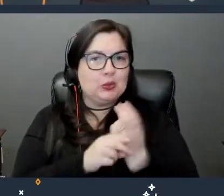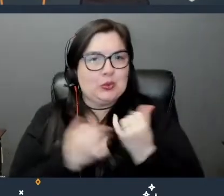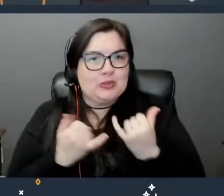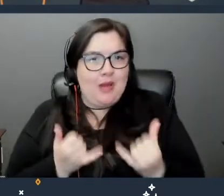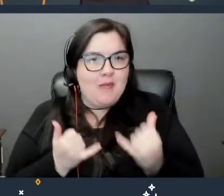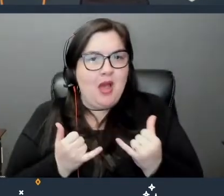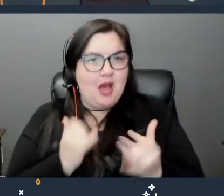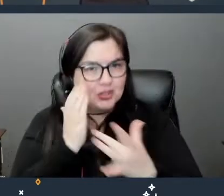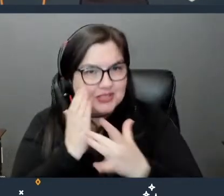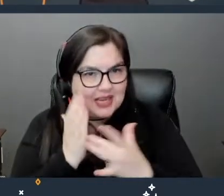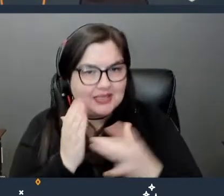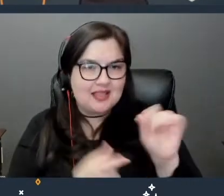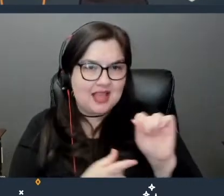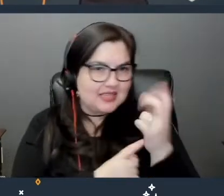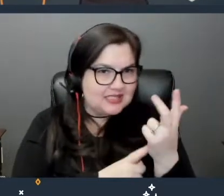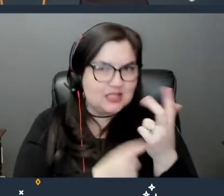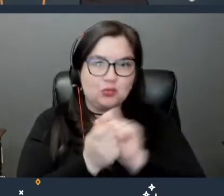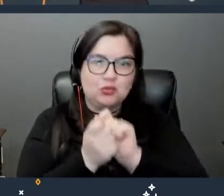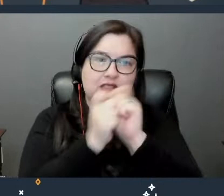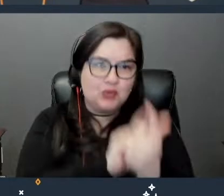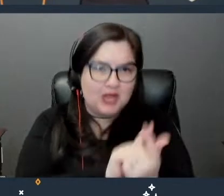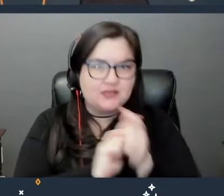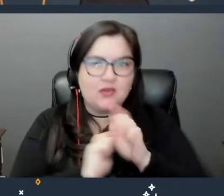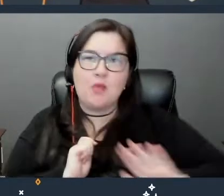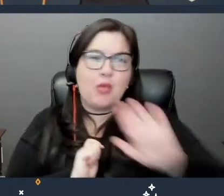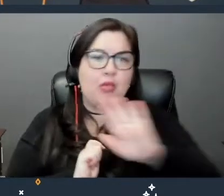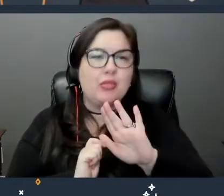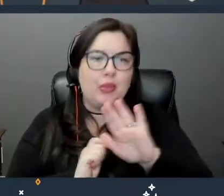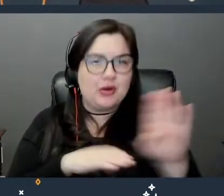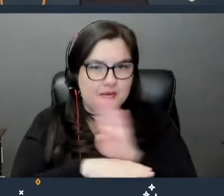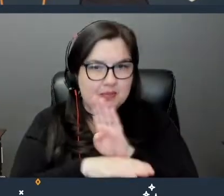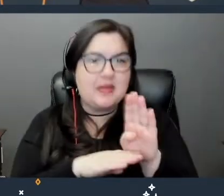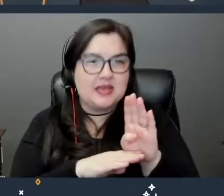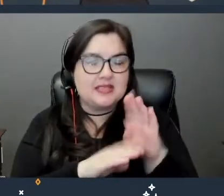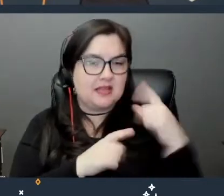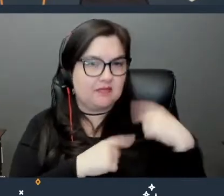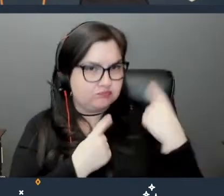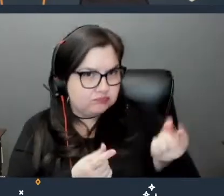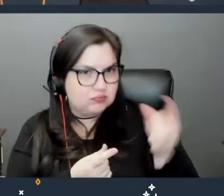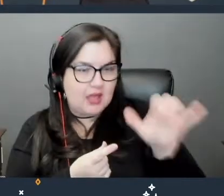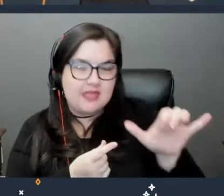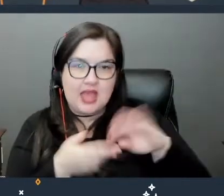to transform their businesses. The last few years, of course, we've seen that that number increased even faster